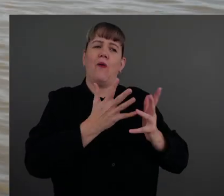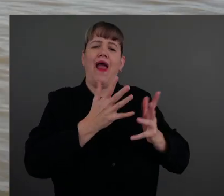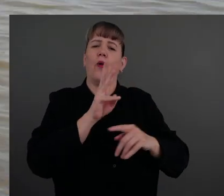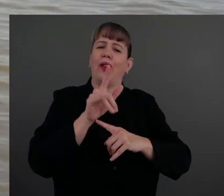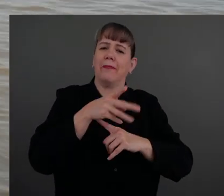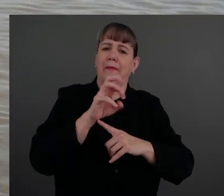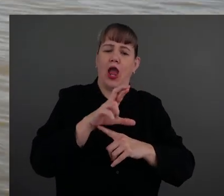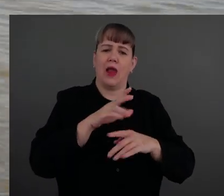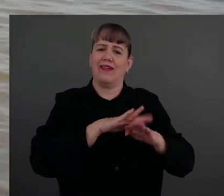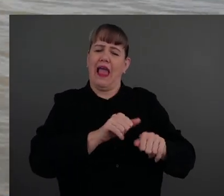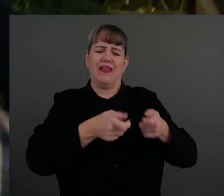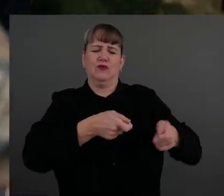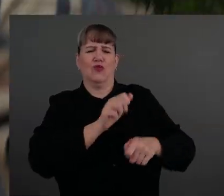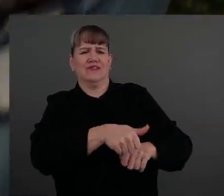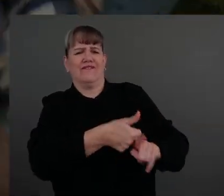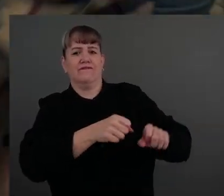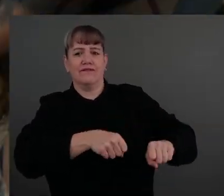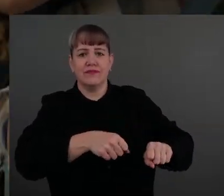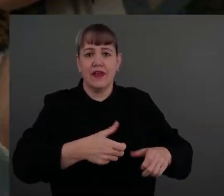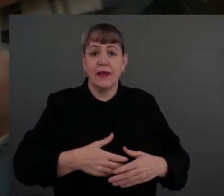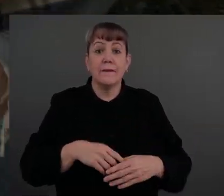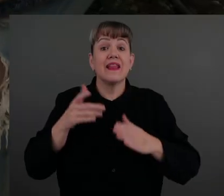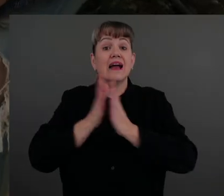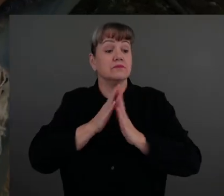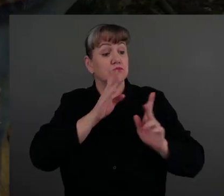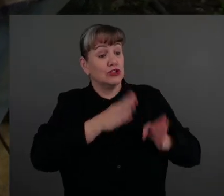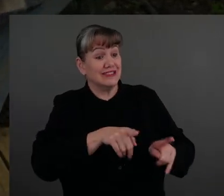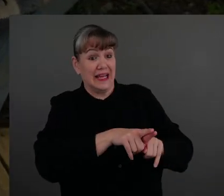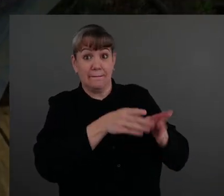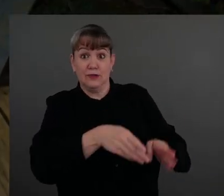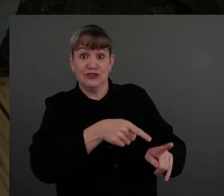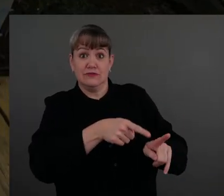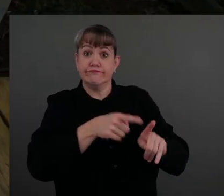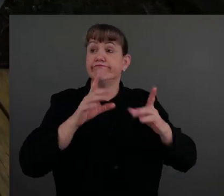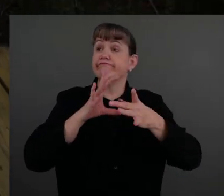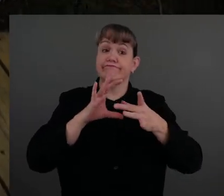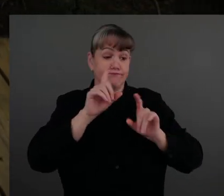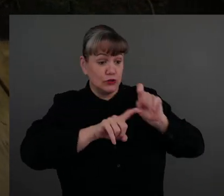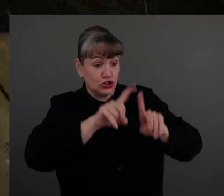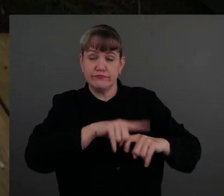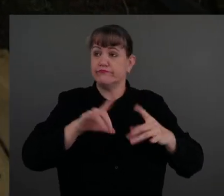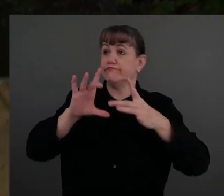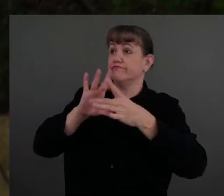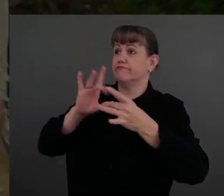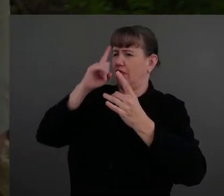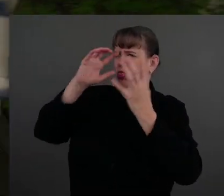a matter of willpower, until that same person is asked to organize their thoughts and ends up delivering a jumbled, chaotic explanation.